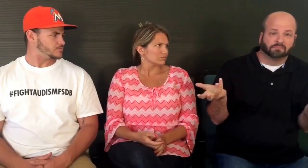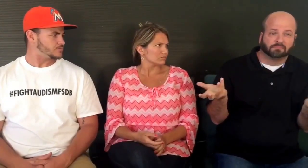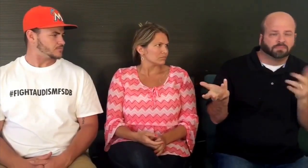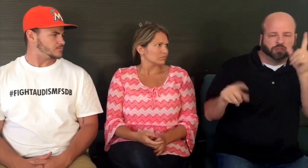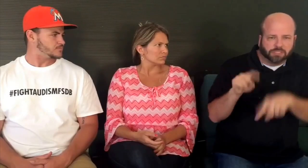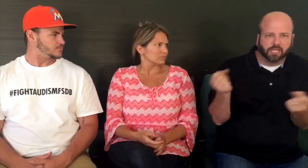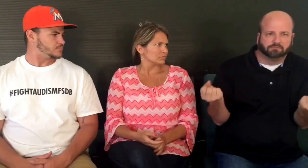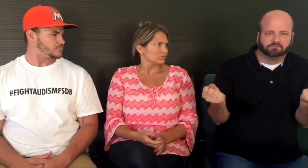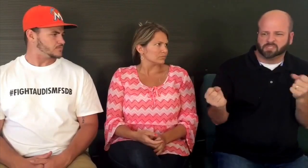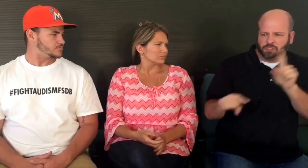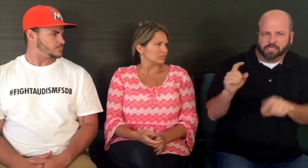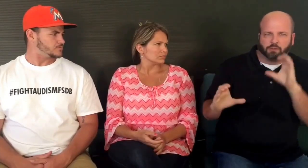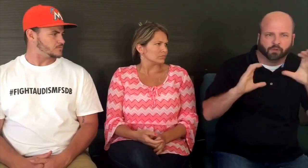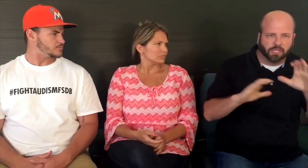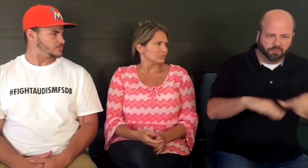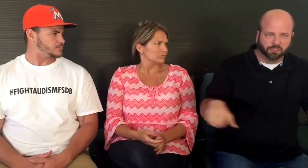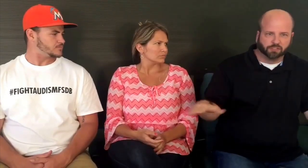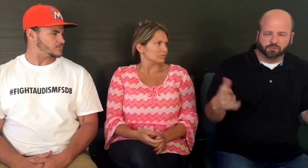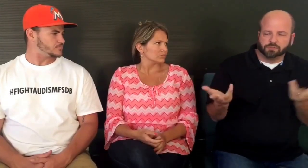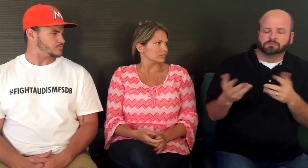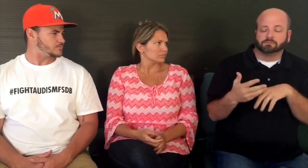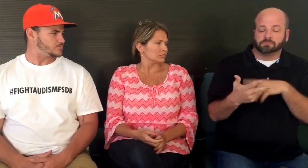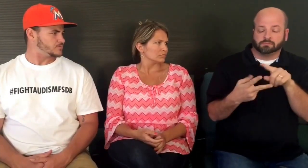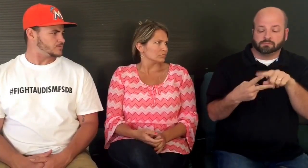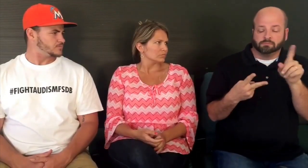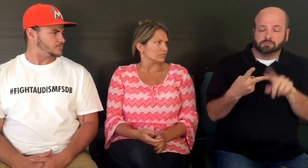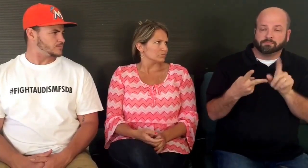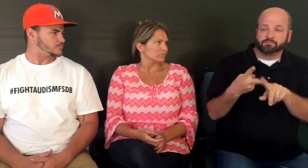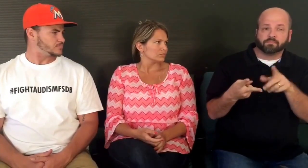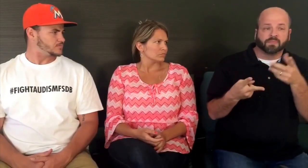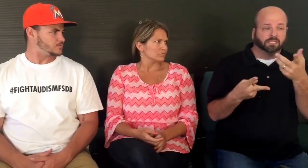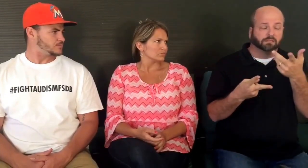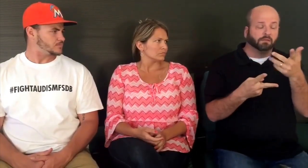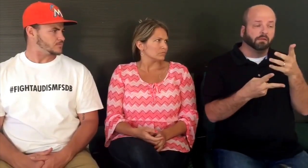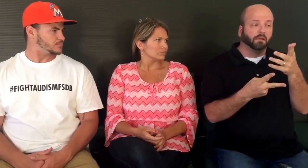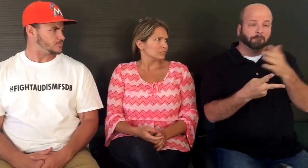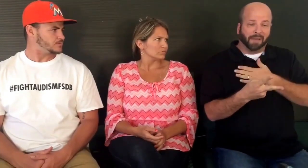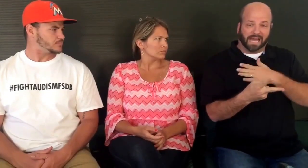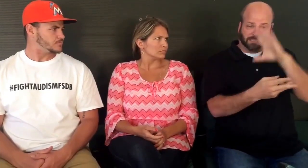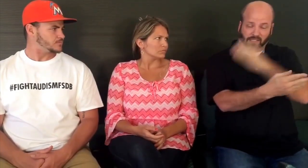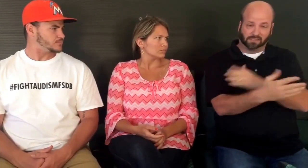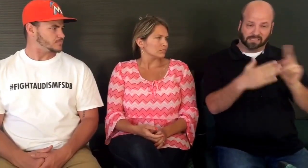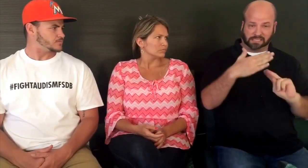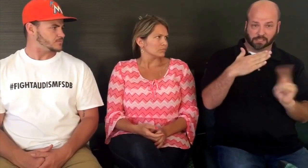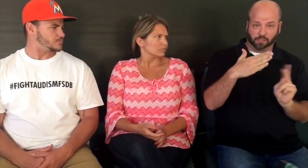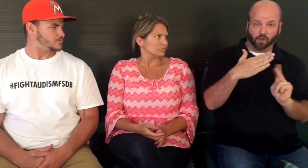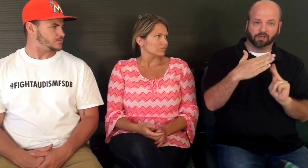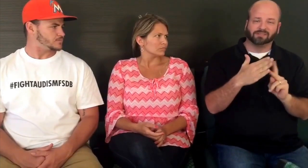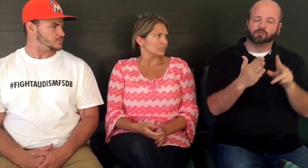If you can’t sign, you can’t communicate with children. Secondly, my son is in kindergarten.